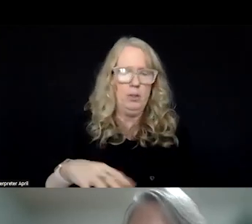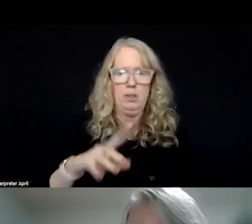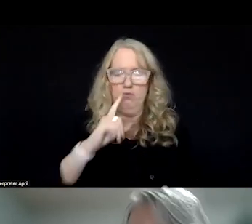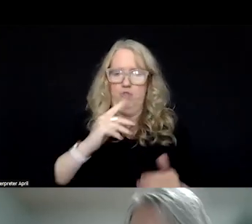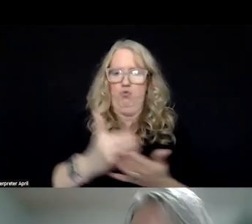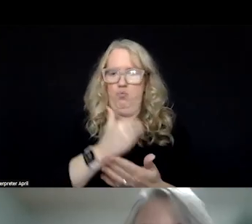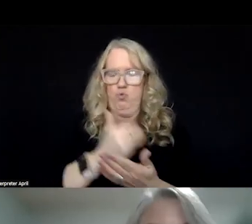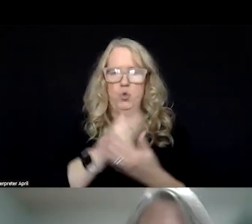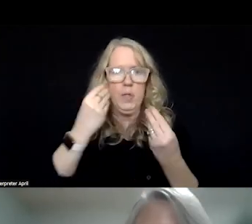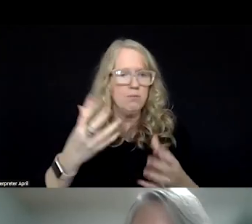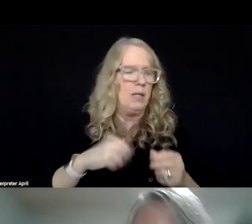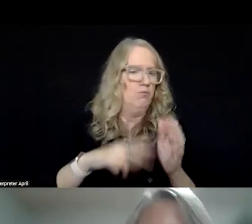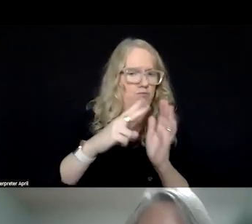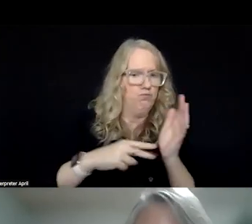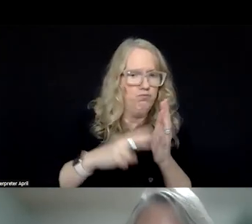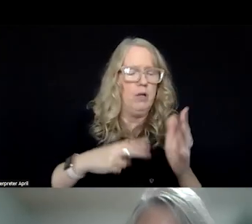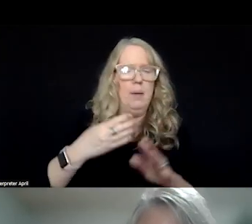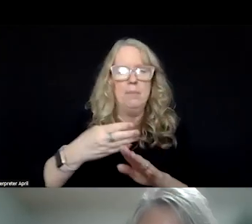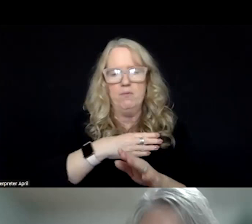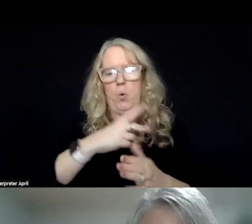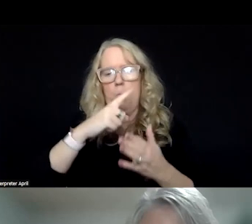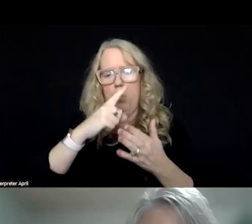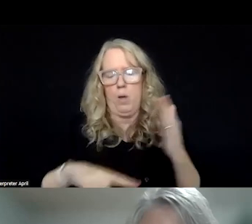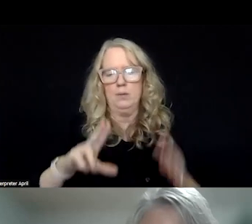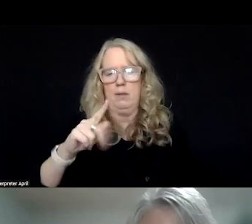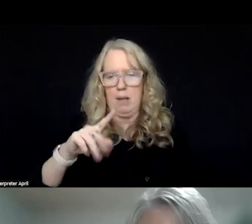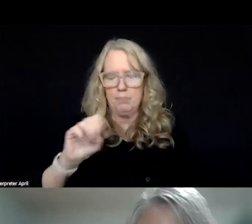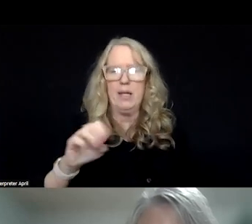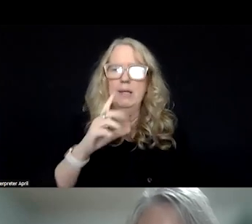READ IT BEFORE, IT IS EASY TO FIND WHAT IS UPDATED AND ADDED.